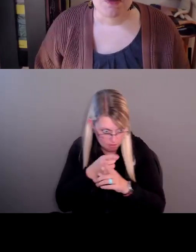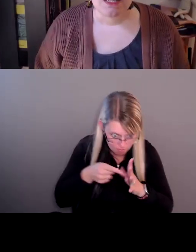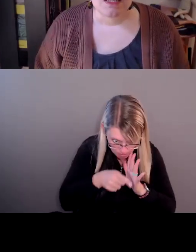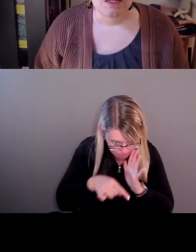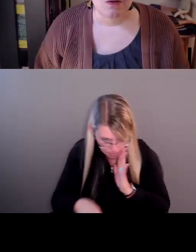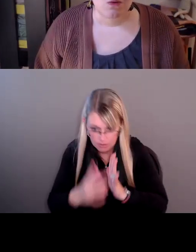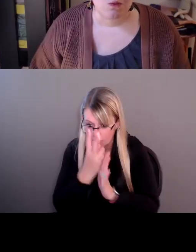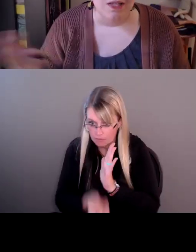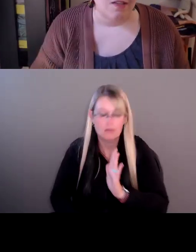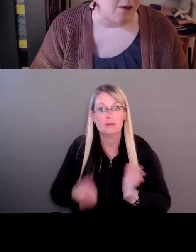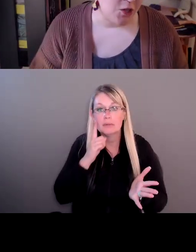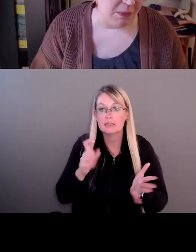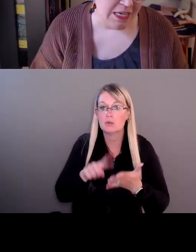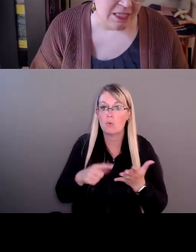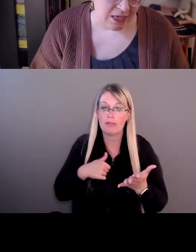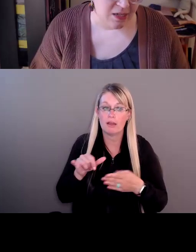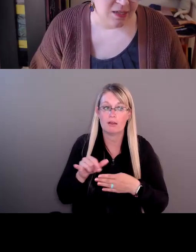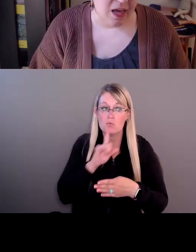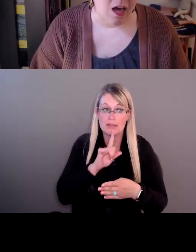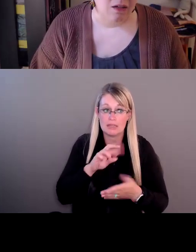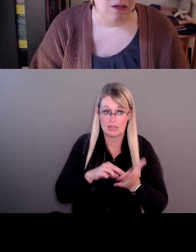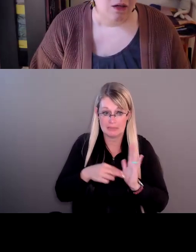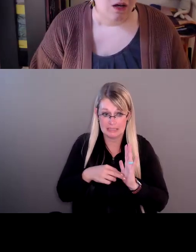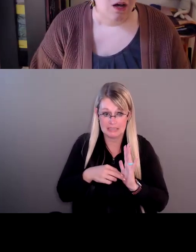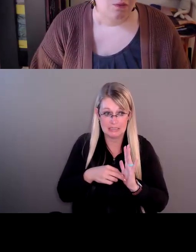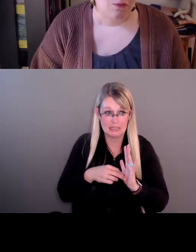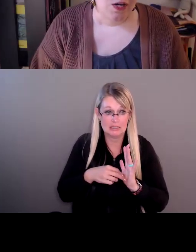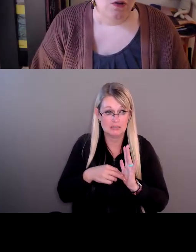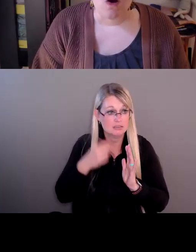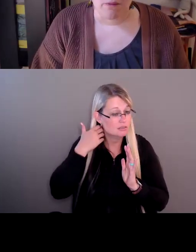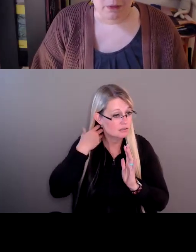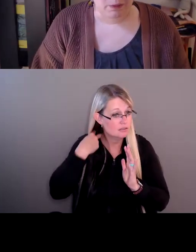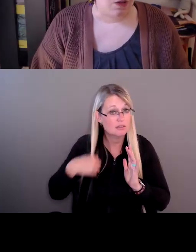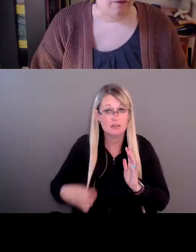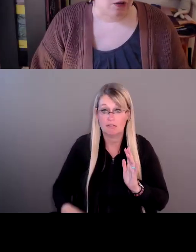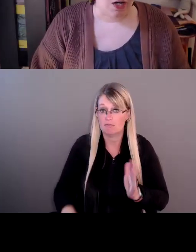Because what this functionally means is that we don't know how many people have a chronic